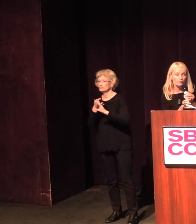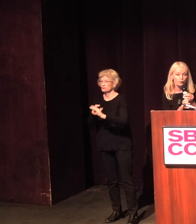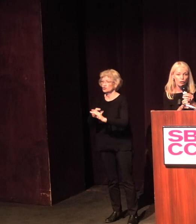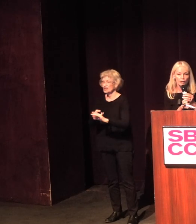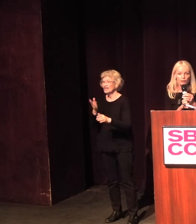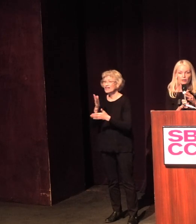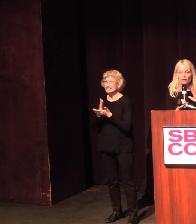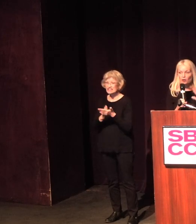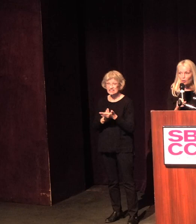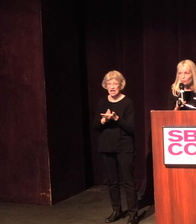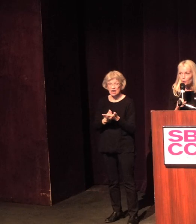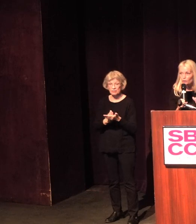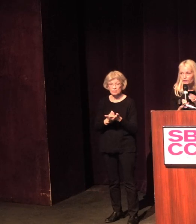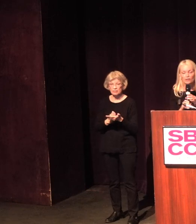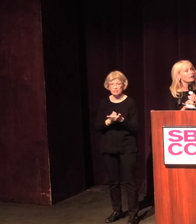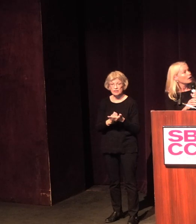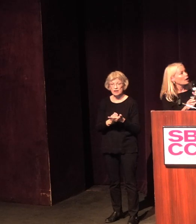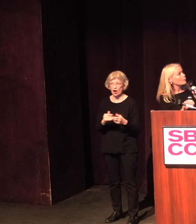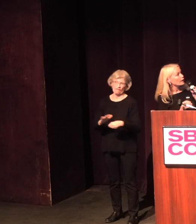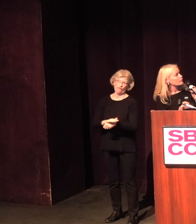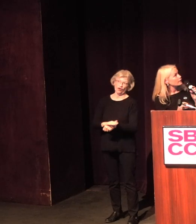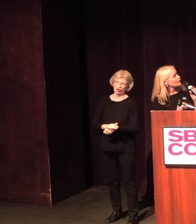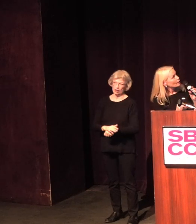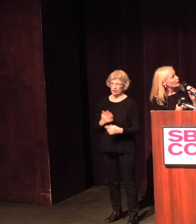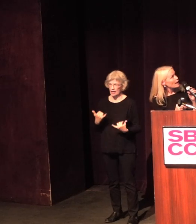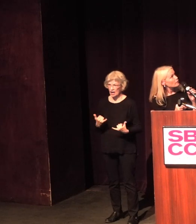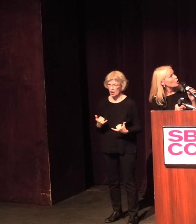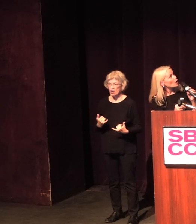up for workshop yet, feel free to go to the location and see if there is still space available.